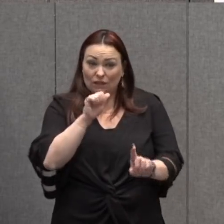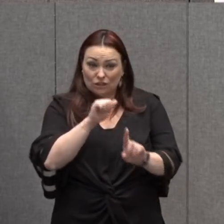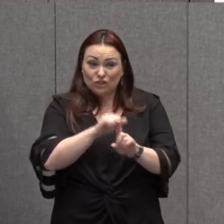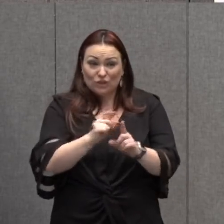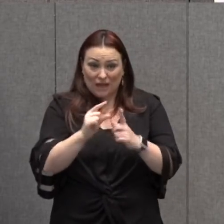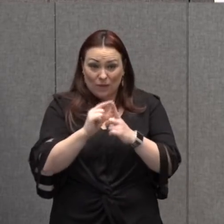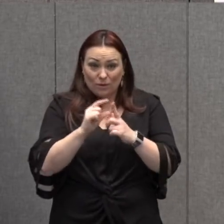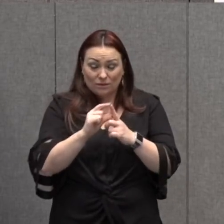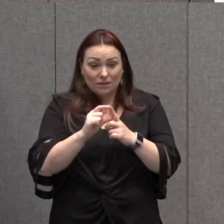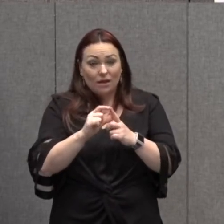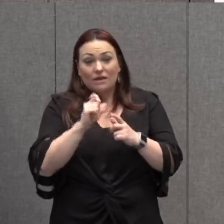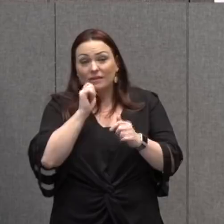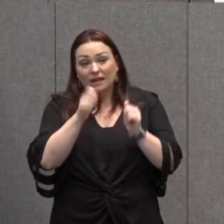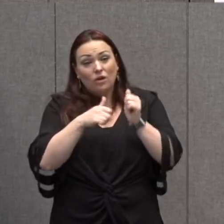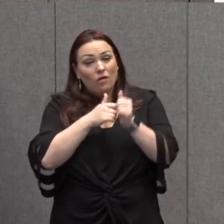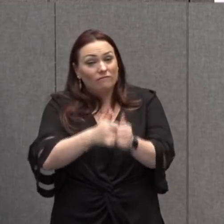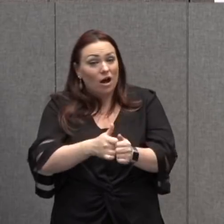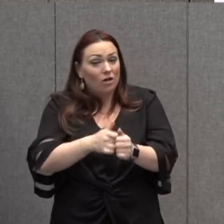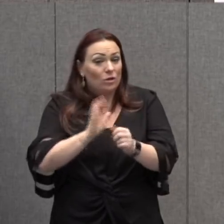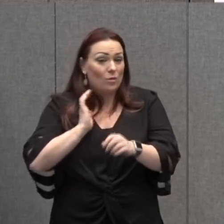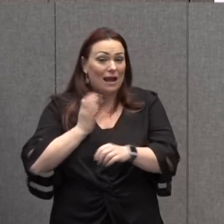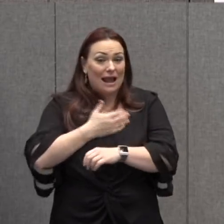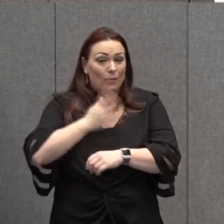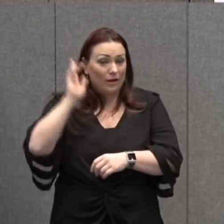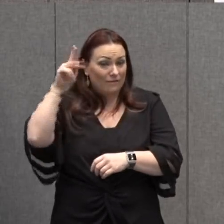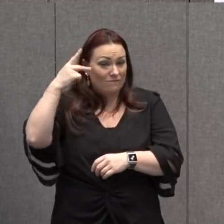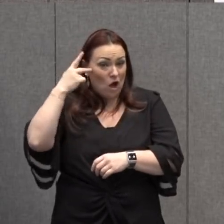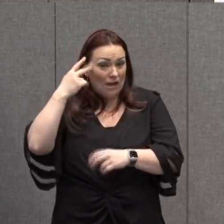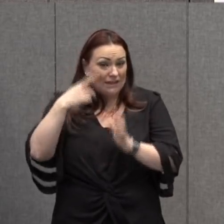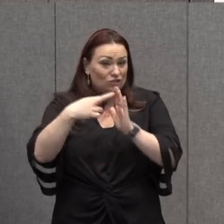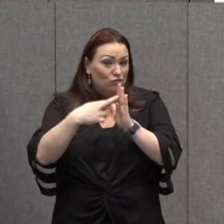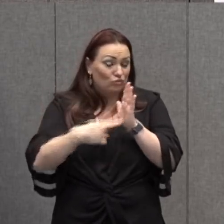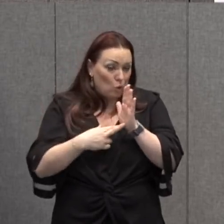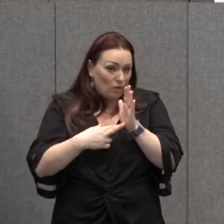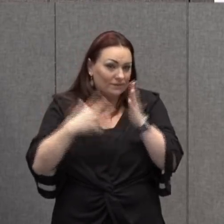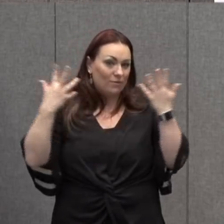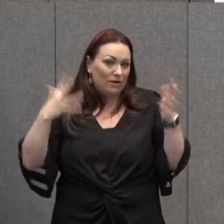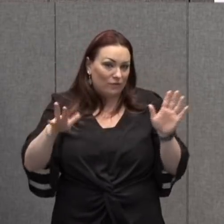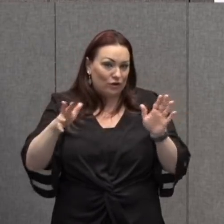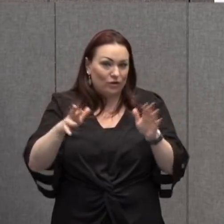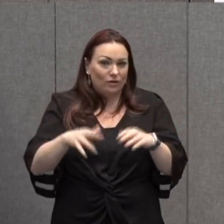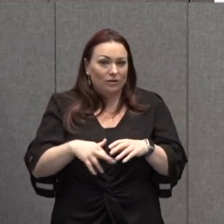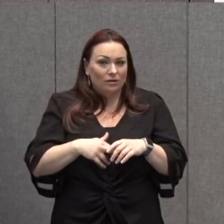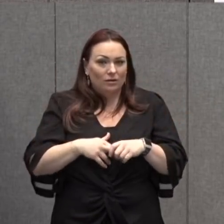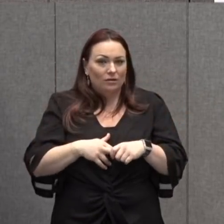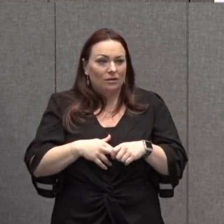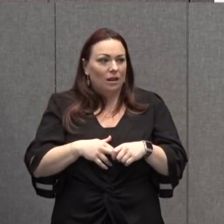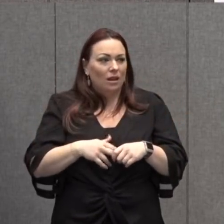they don't follow our phonics rules that we've learned. So L-ar-g, no.